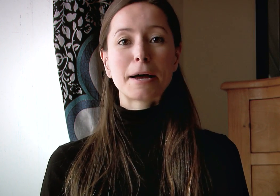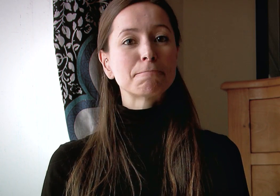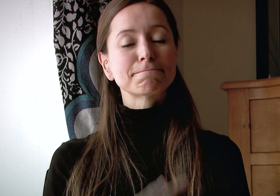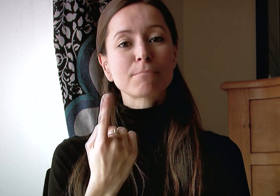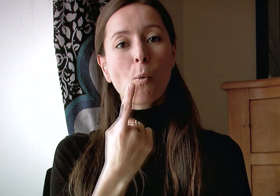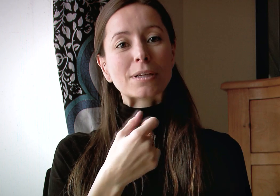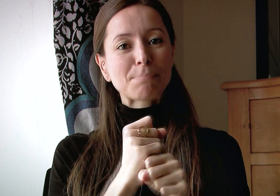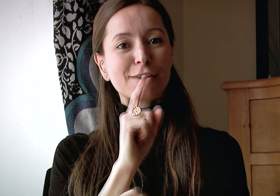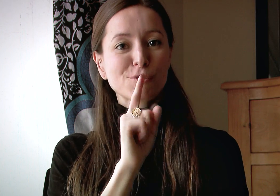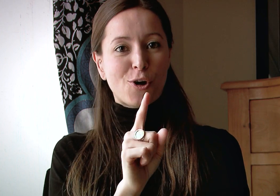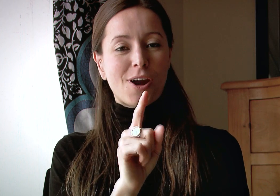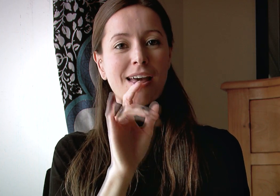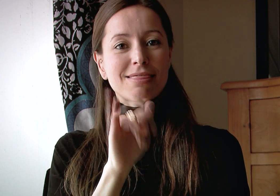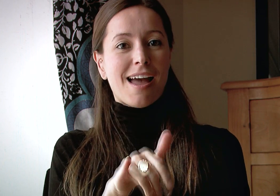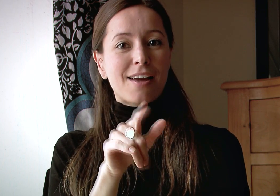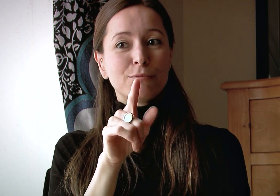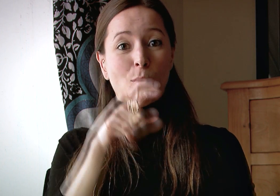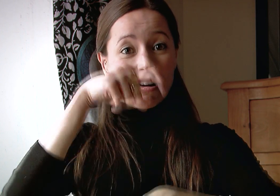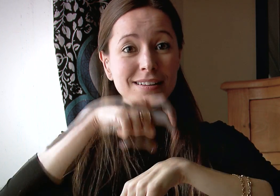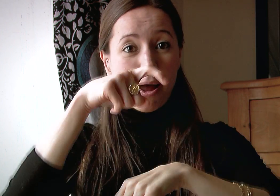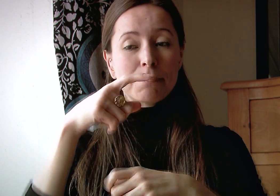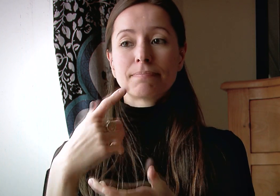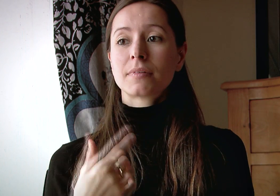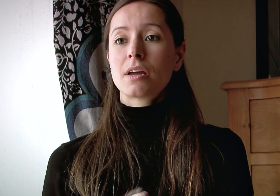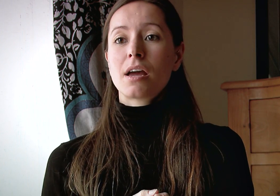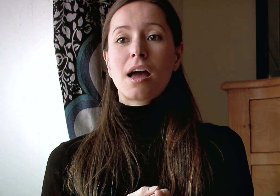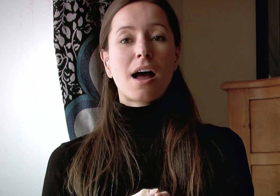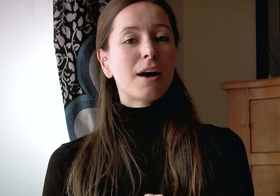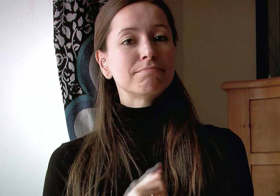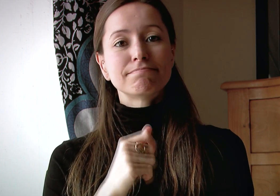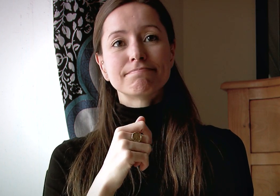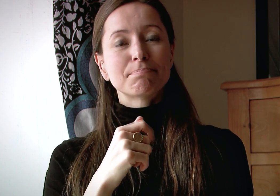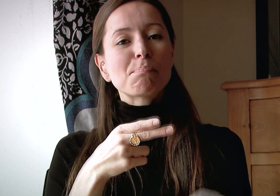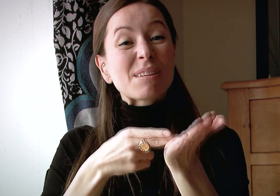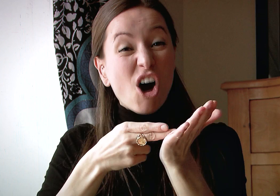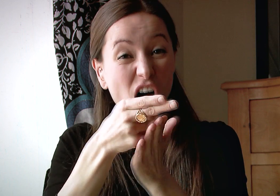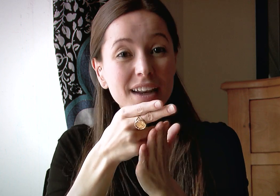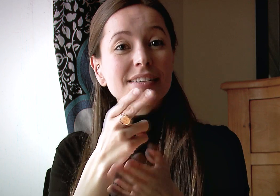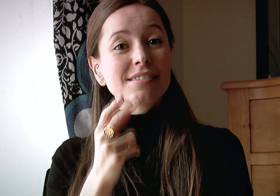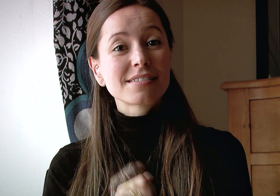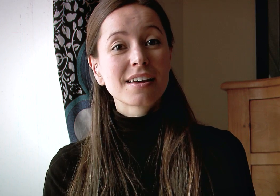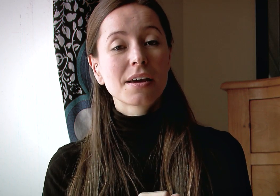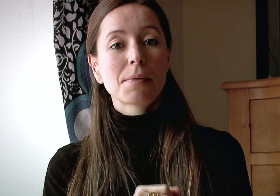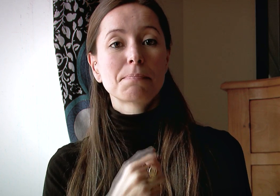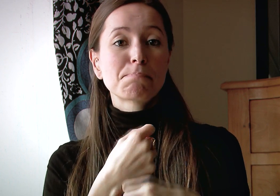Make sure that you're always on time. Be honest.